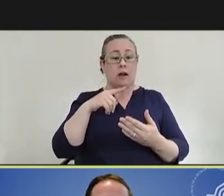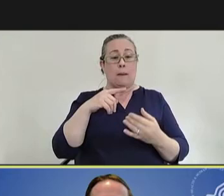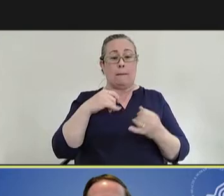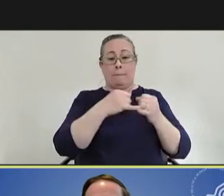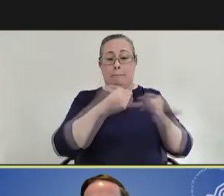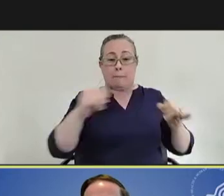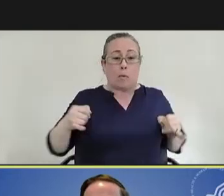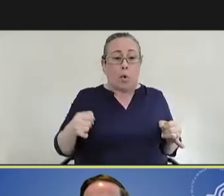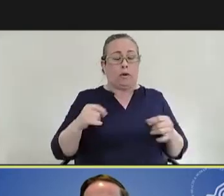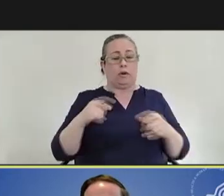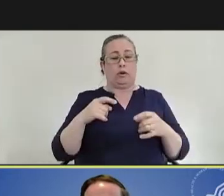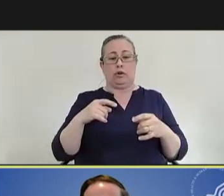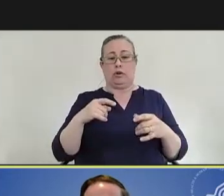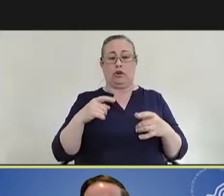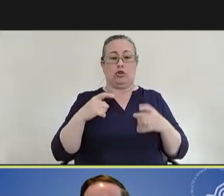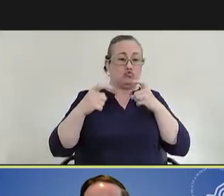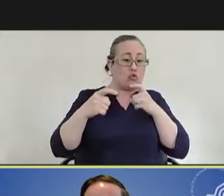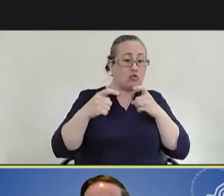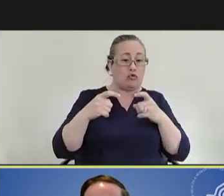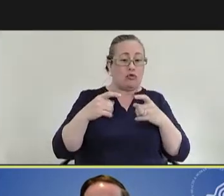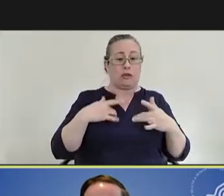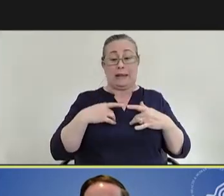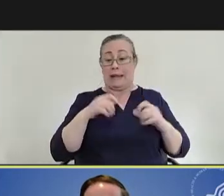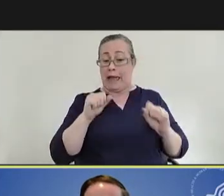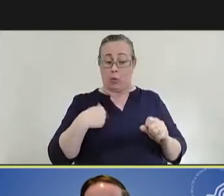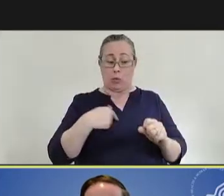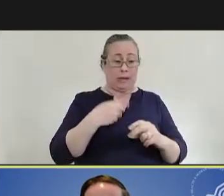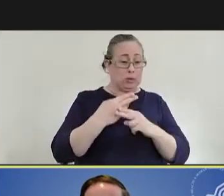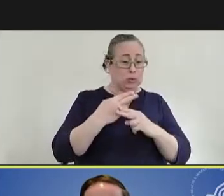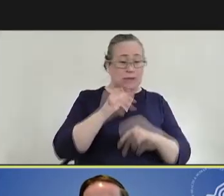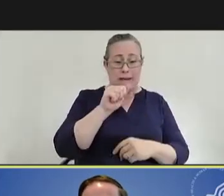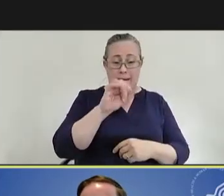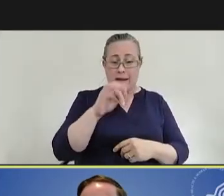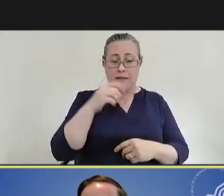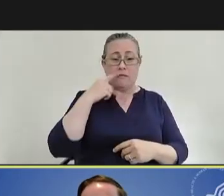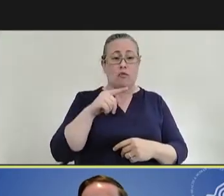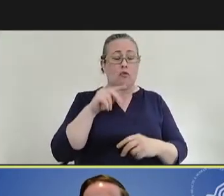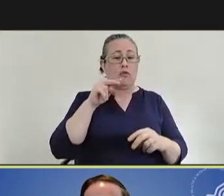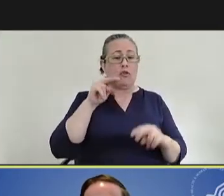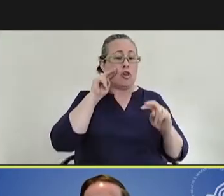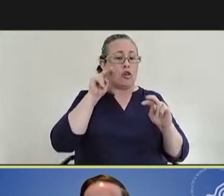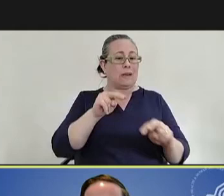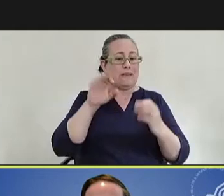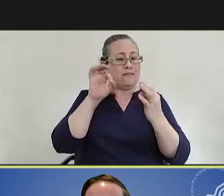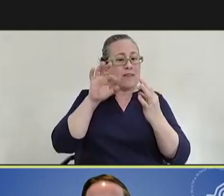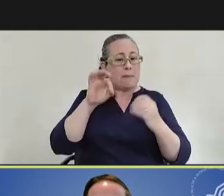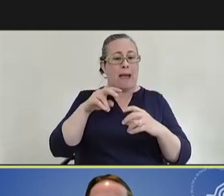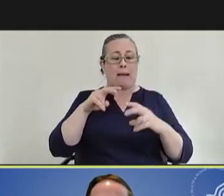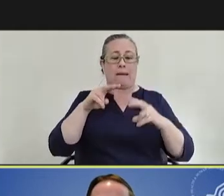Can we use AI systems for looking at feedback analysis and reviewing public comments because